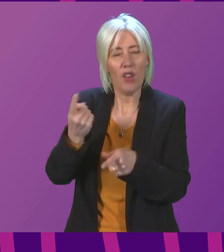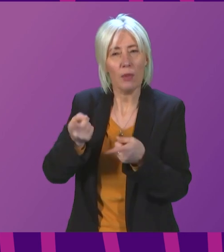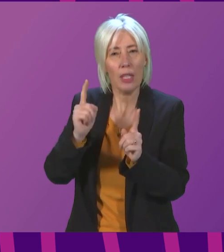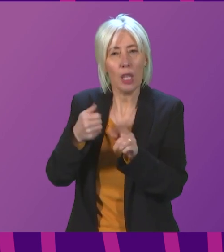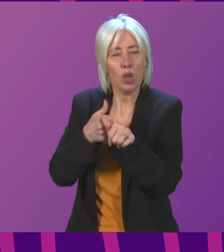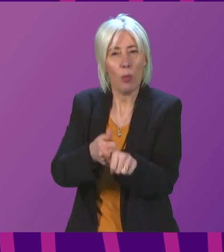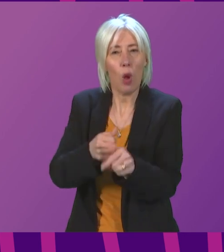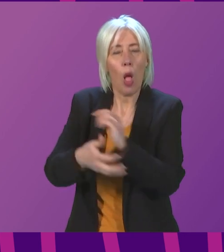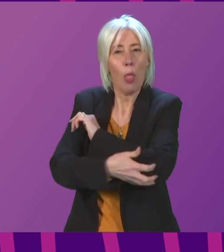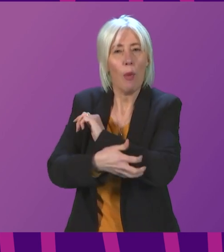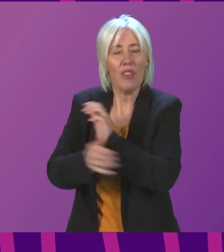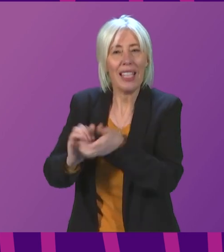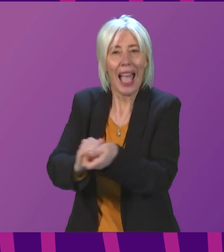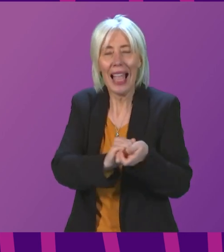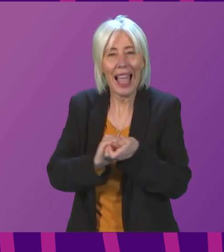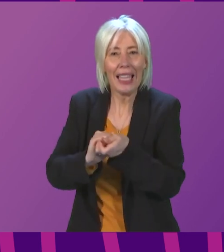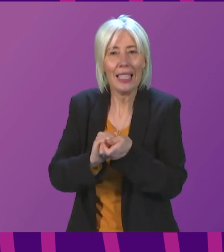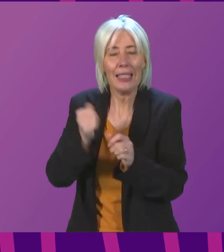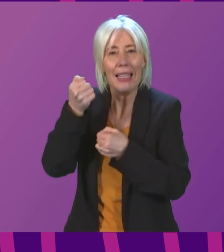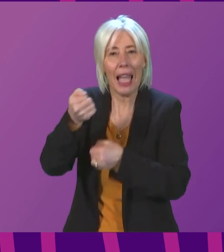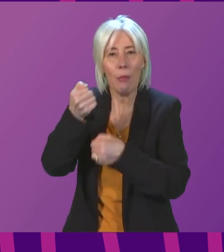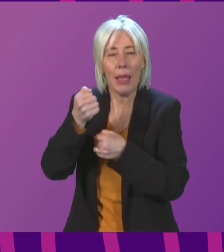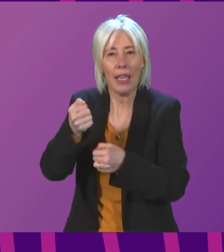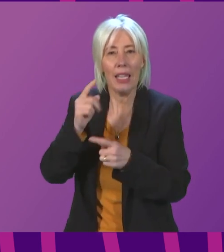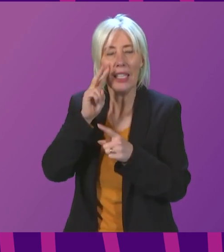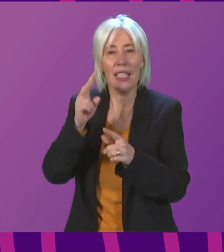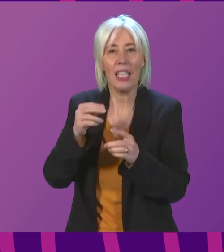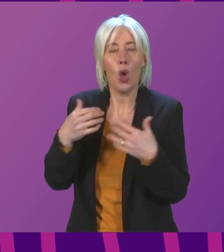campaign for the UK Government to scrap the punitive welfare cap?